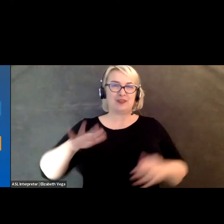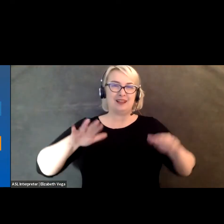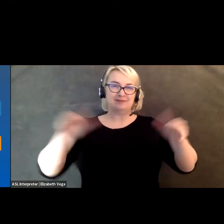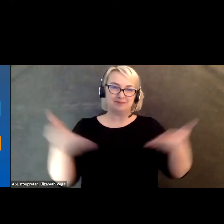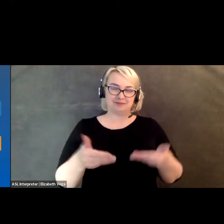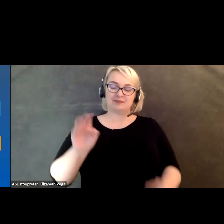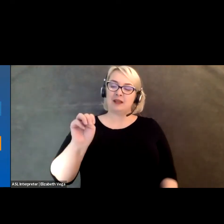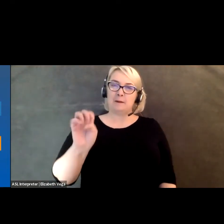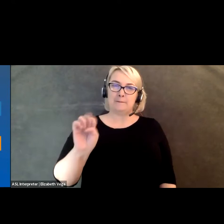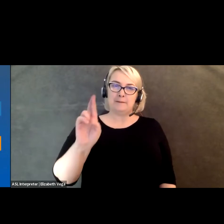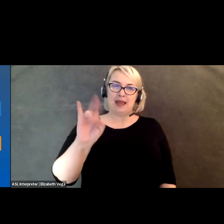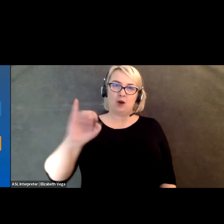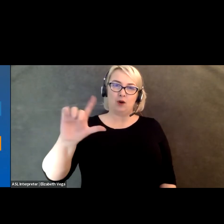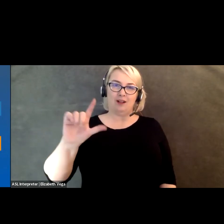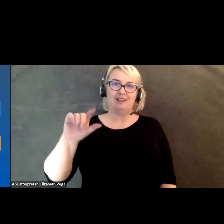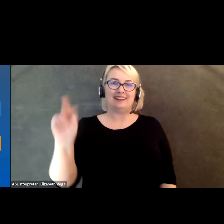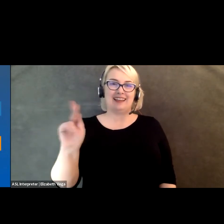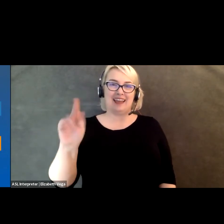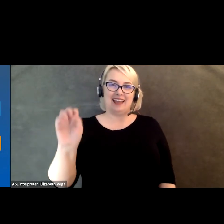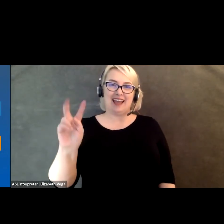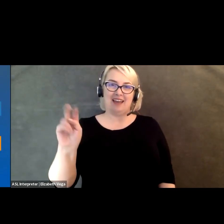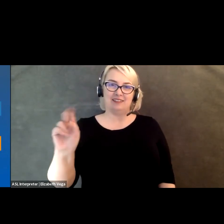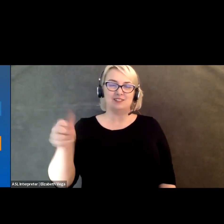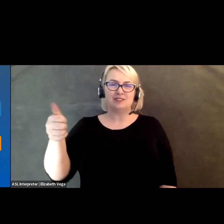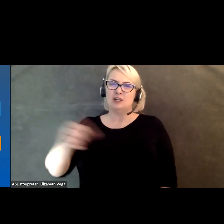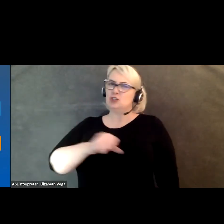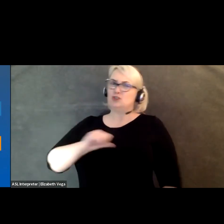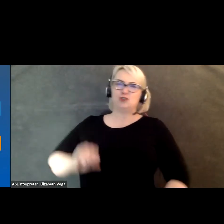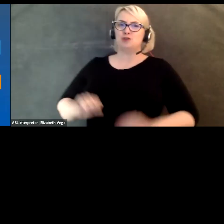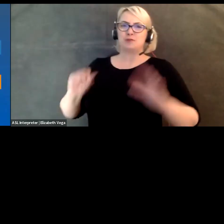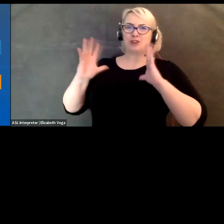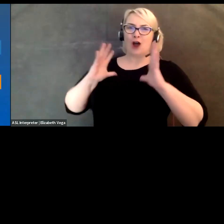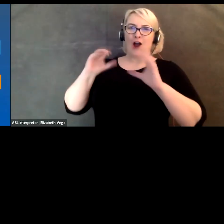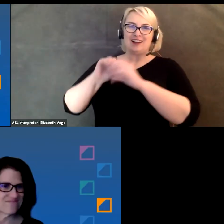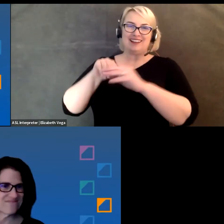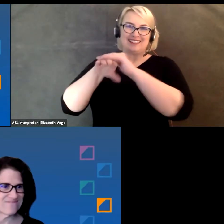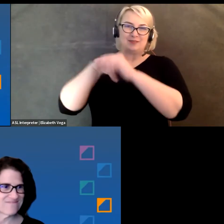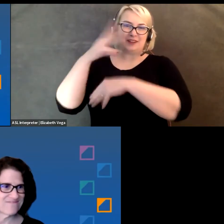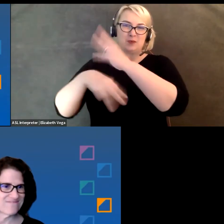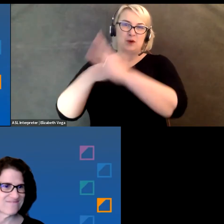Etches, superstar in the accessibility world who is our marketing and captions specialist.